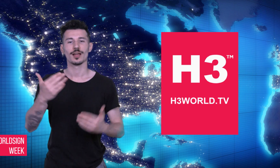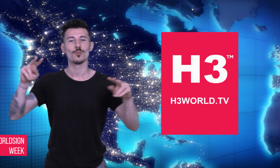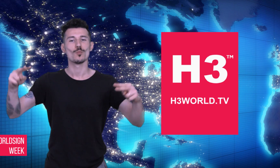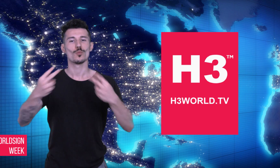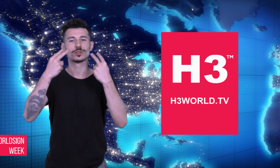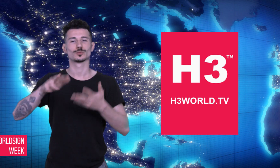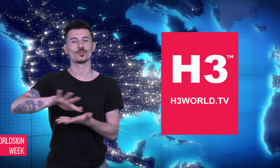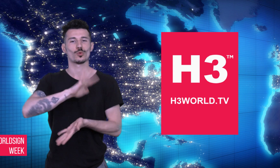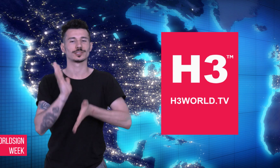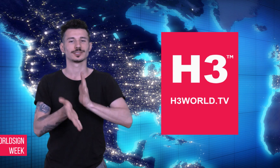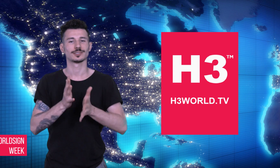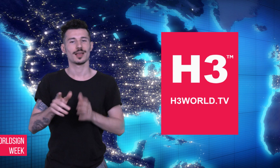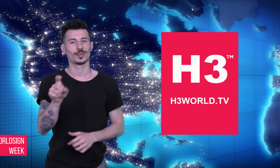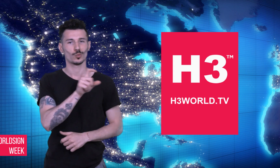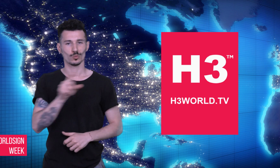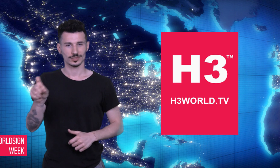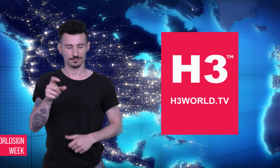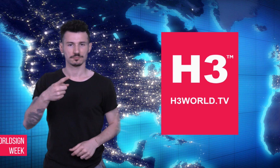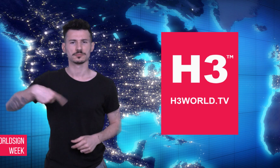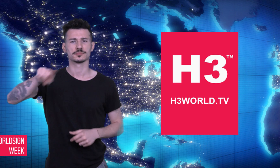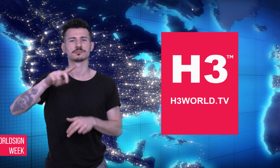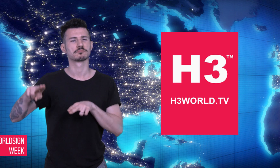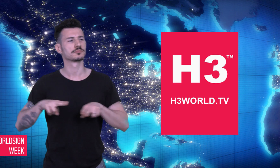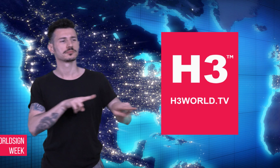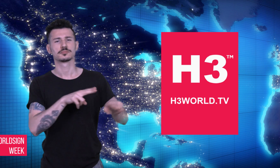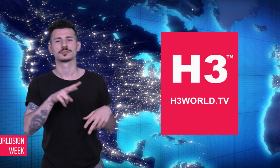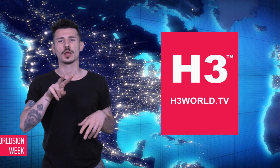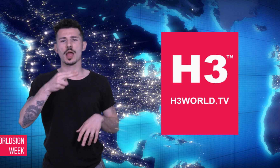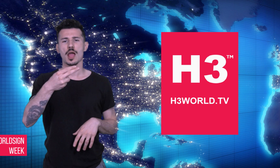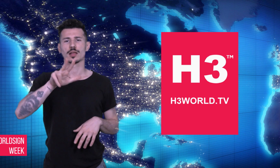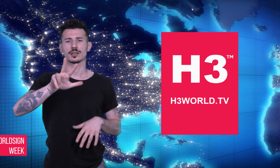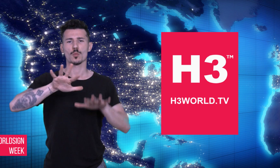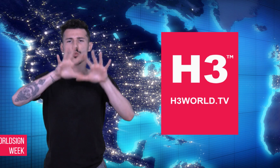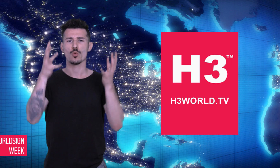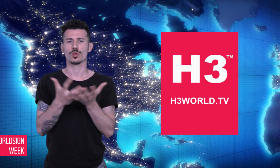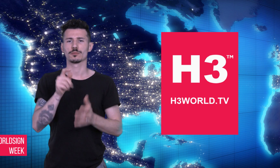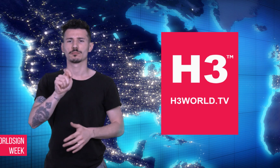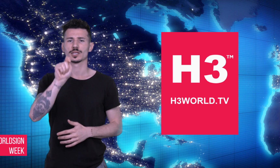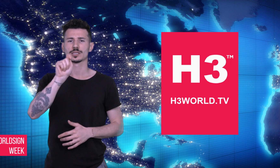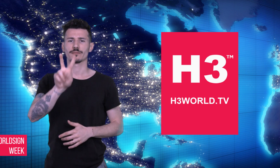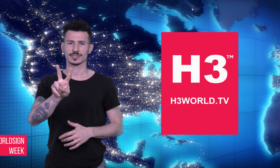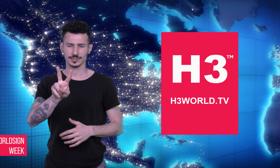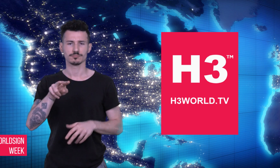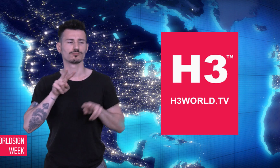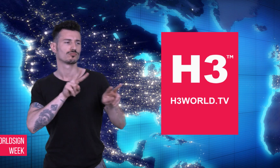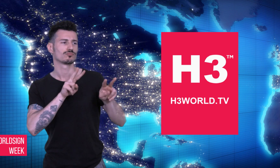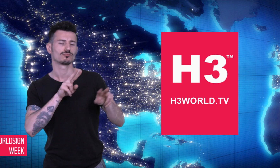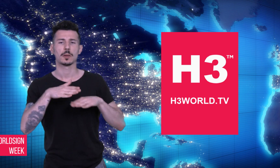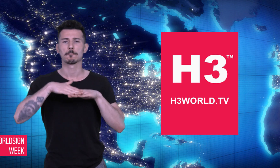Thank you for watching WorldSign Week, visit H3WORLD.TV for more shows,